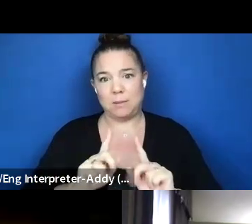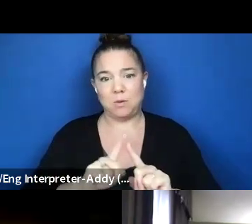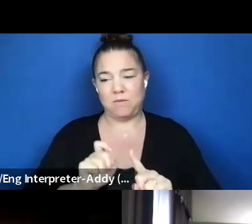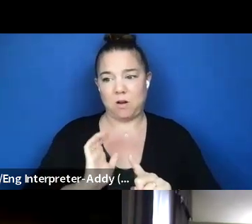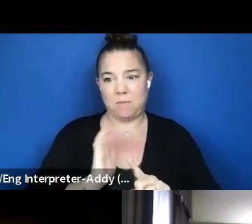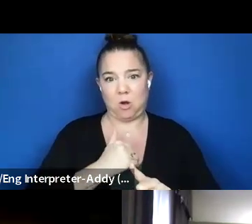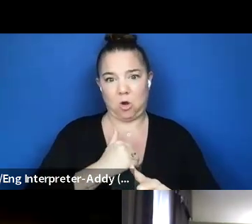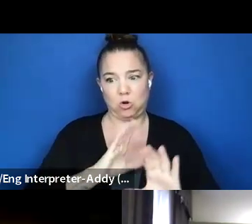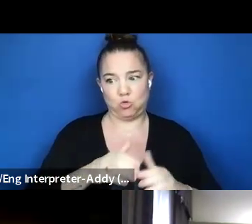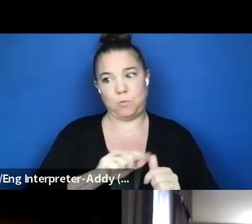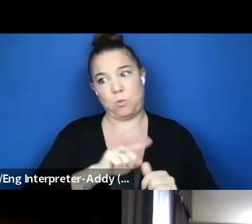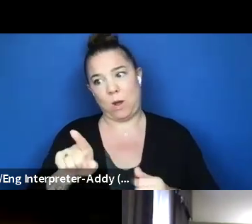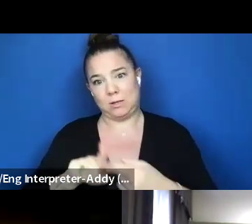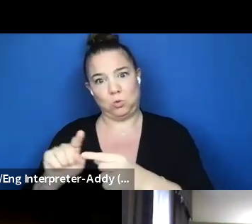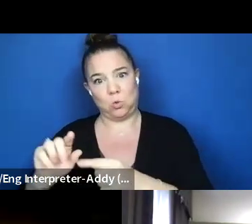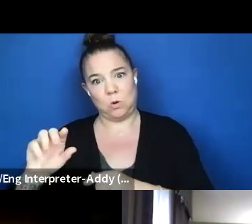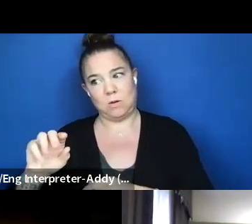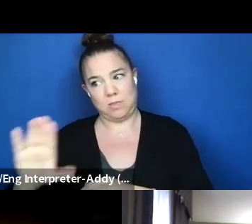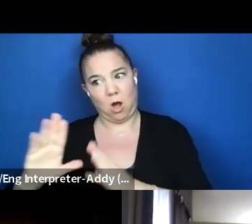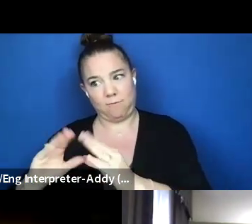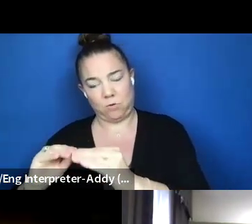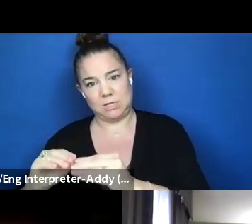Elissa w/ APRIL: We always attend each other's conferences. And